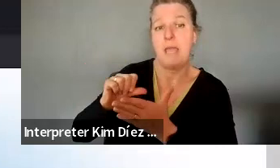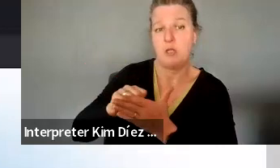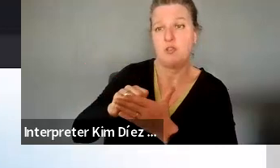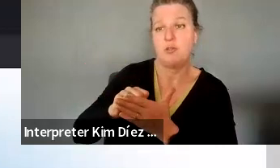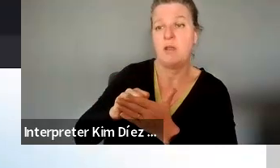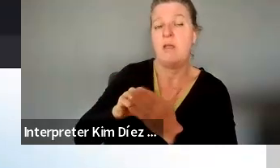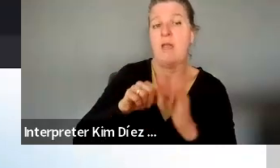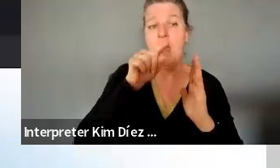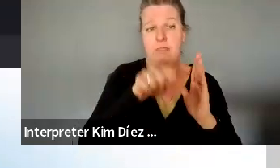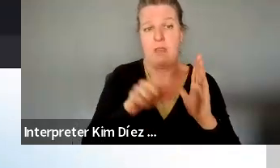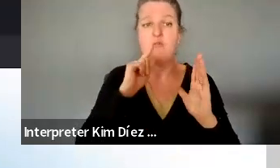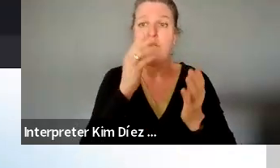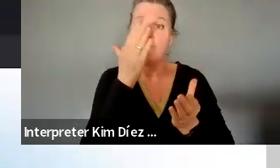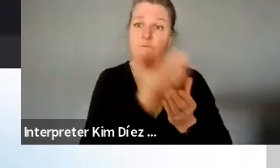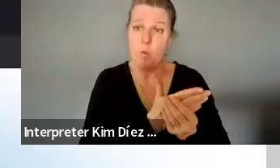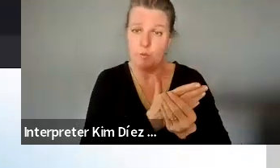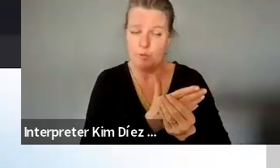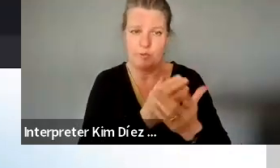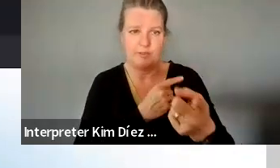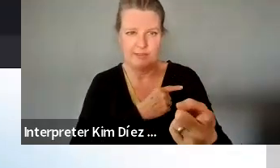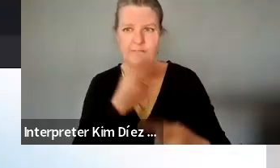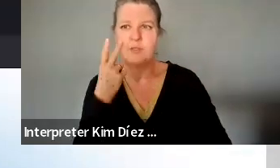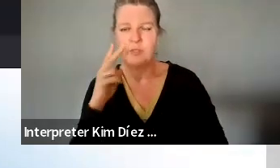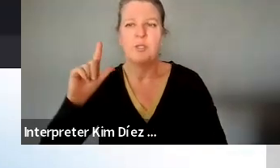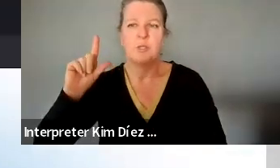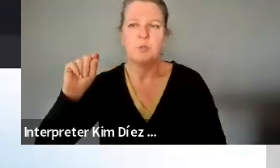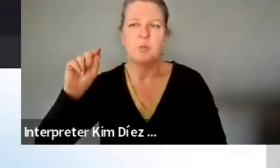we've got the 2022-23 cohort folder.